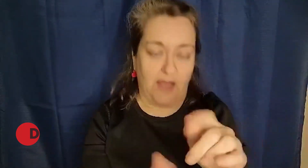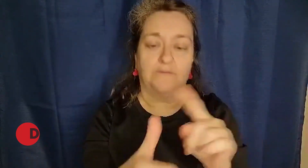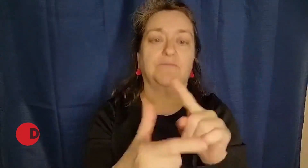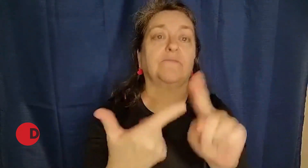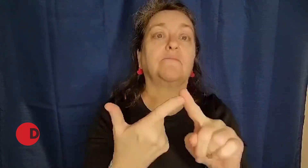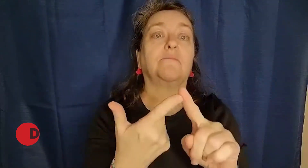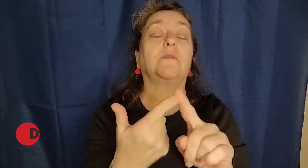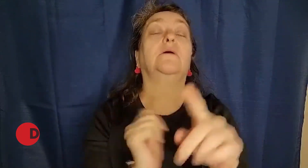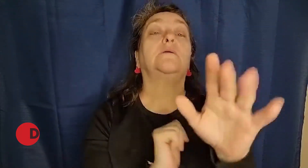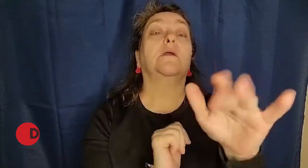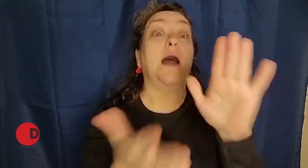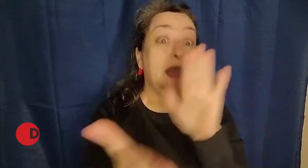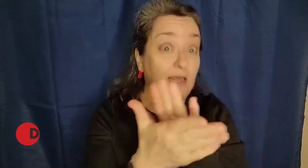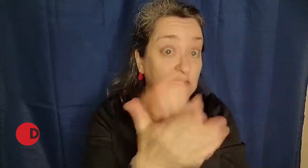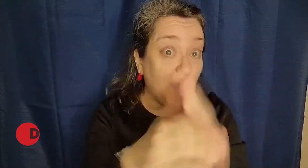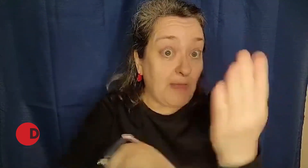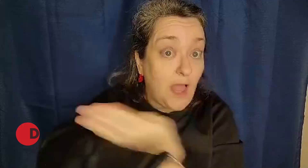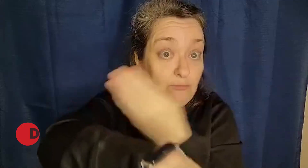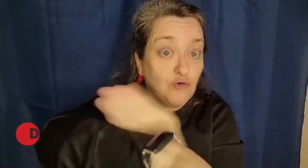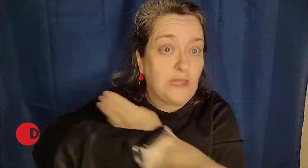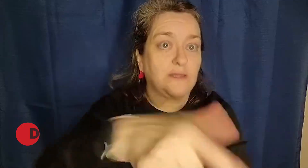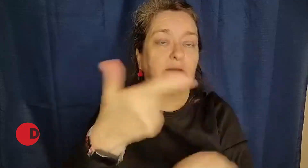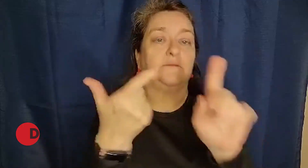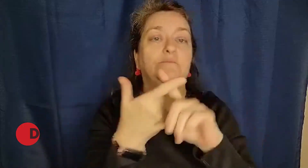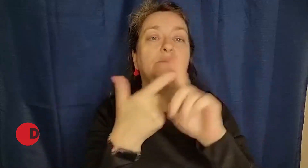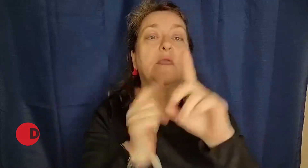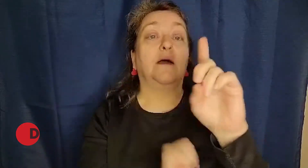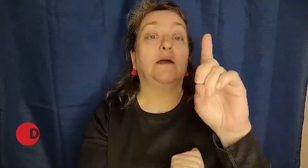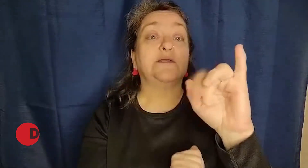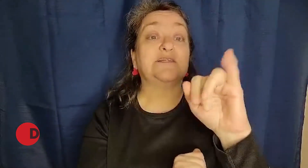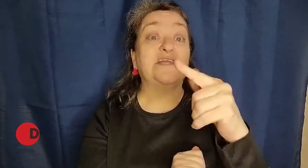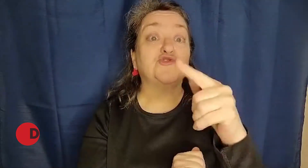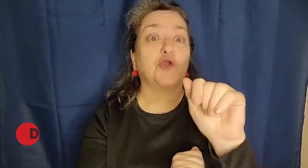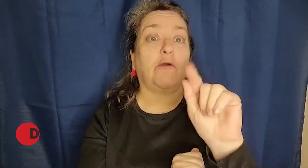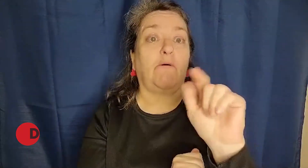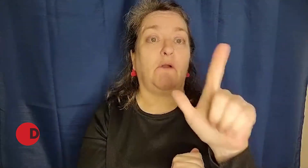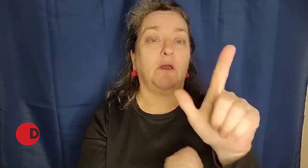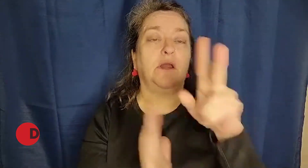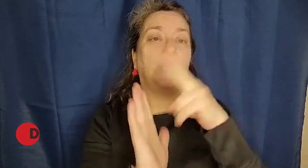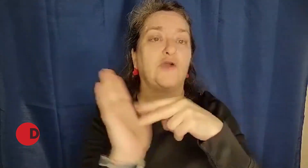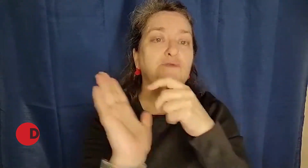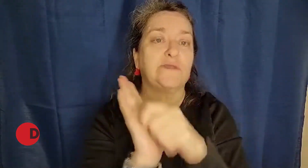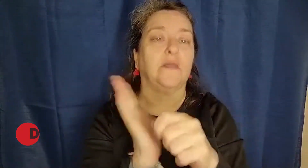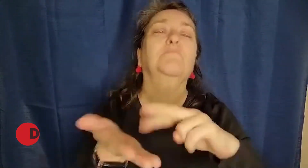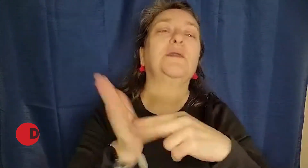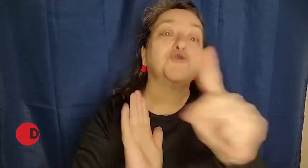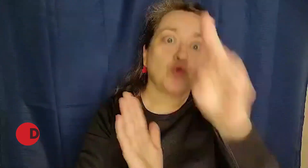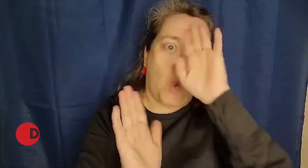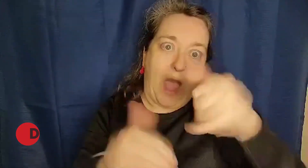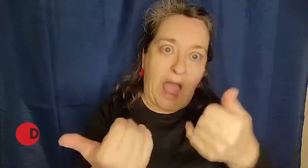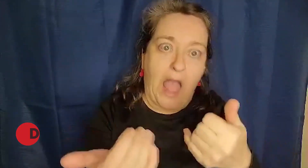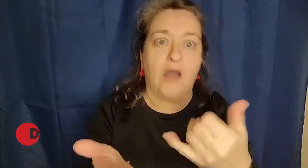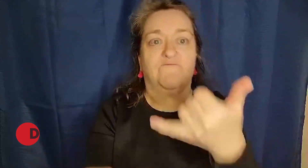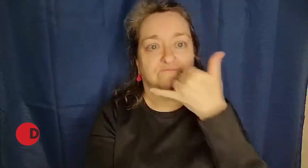Academic upgrade and digital literacy, which makes sure you know